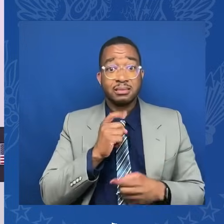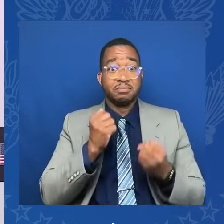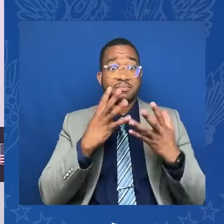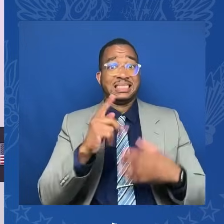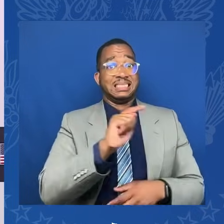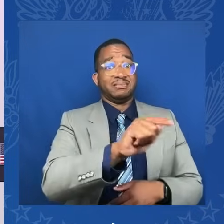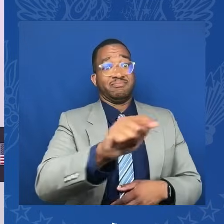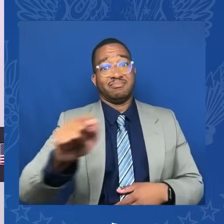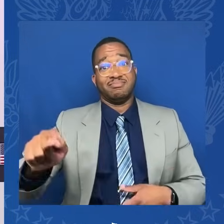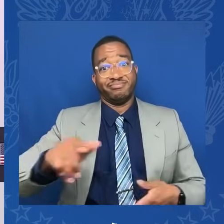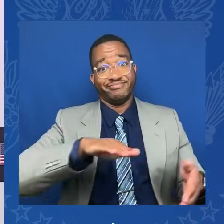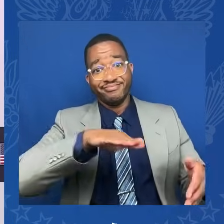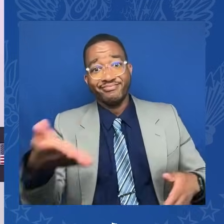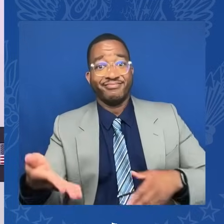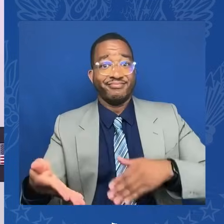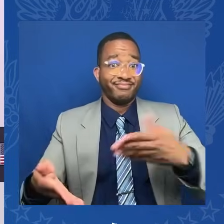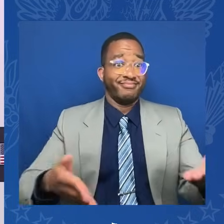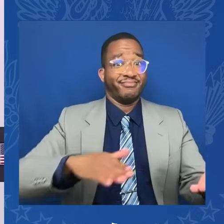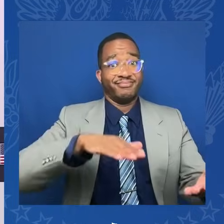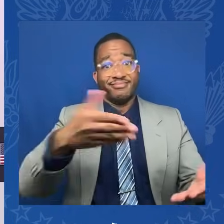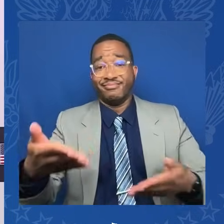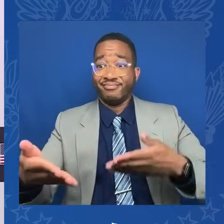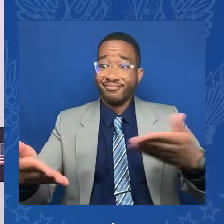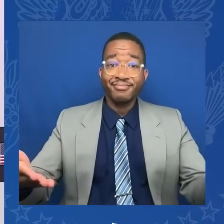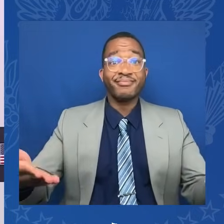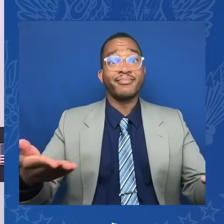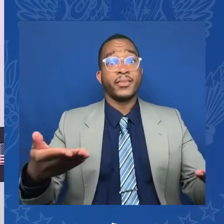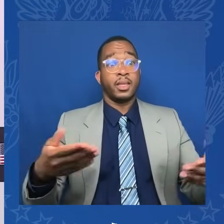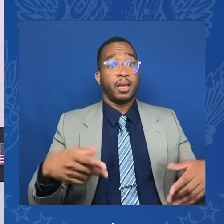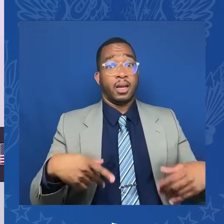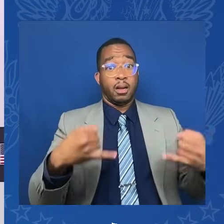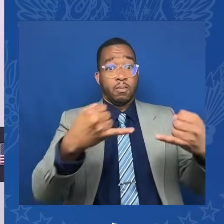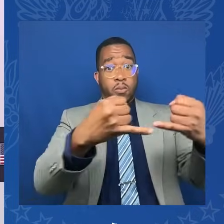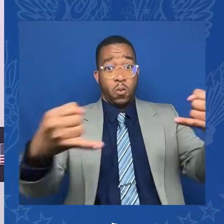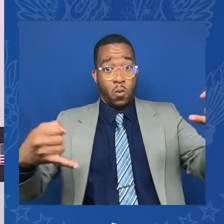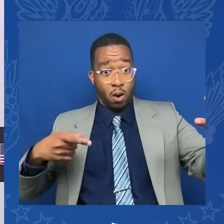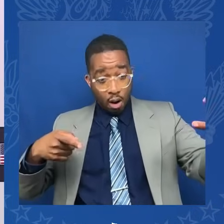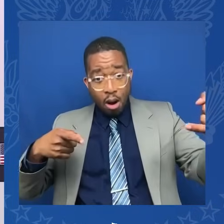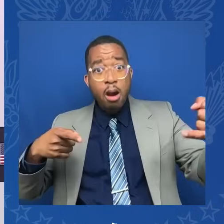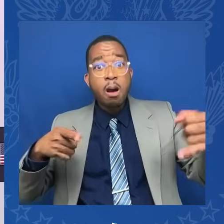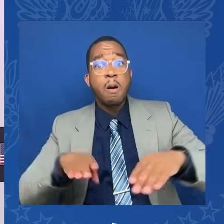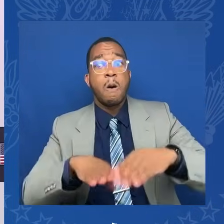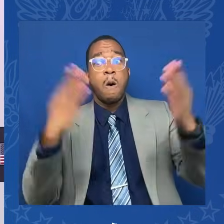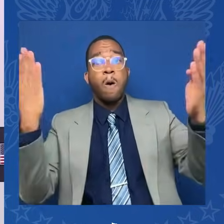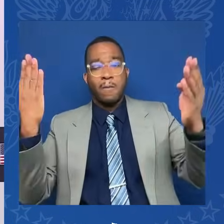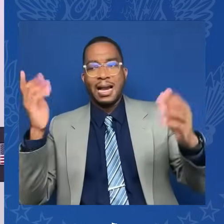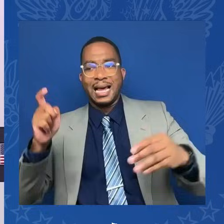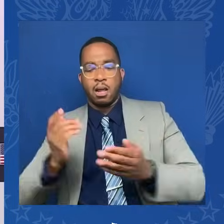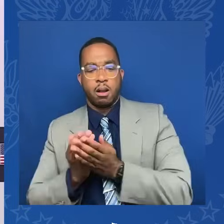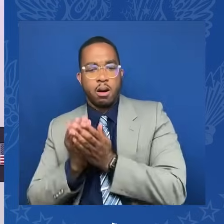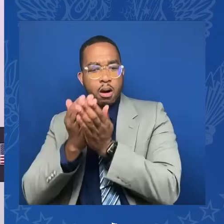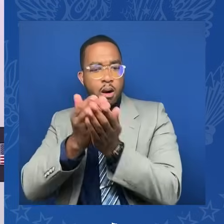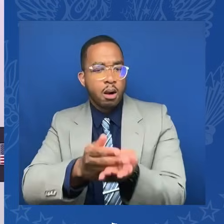to humanitarian aid as requested by the unite- -- international community for months.